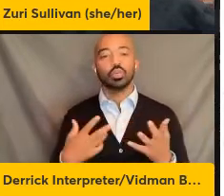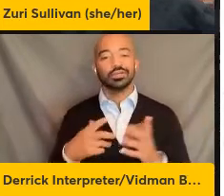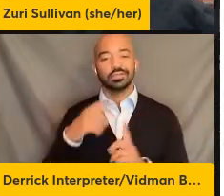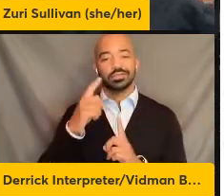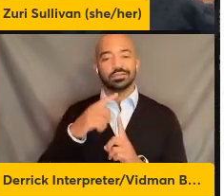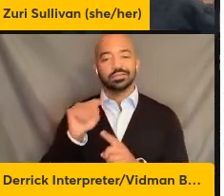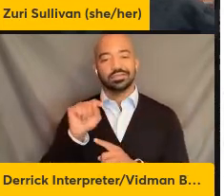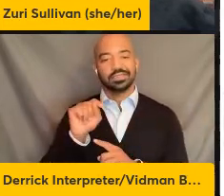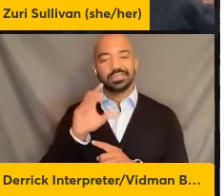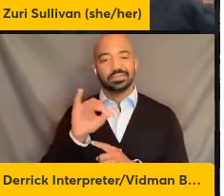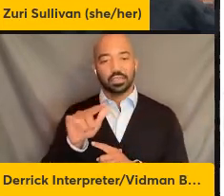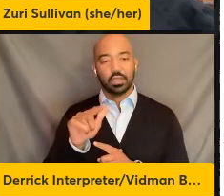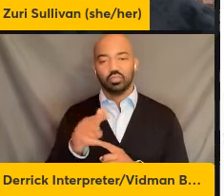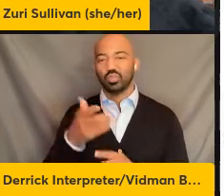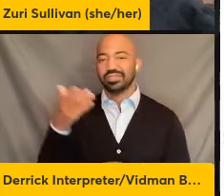this carbohydrate transcriptional program.